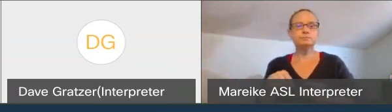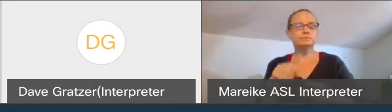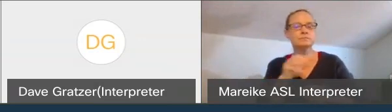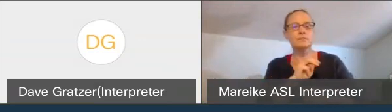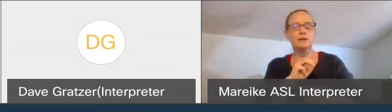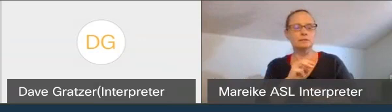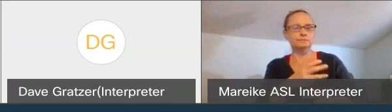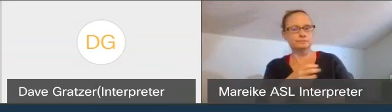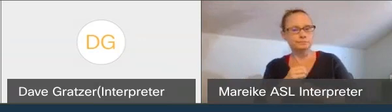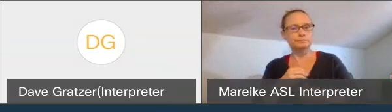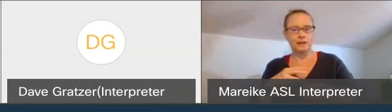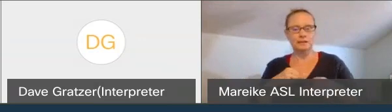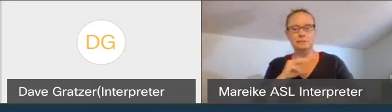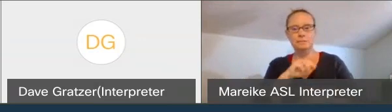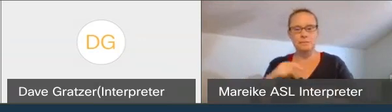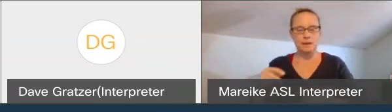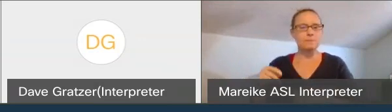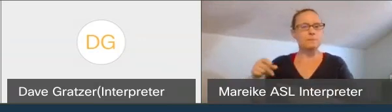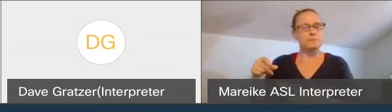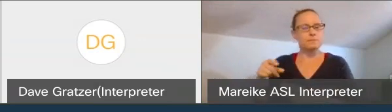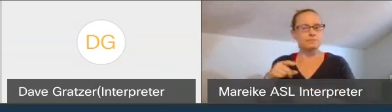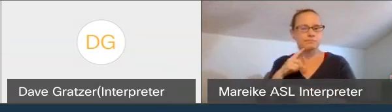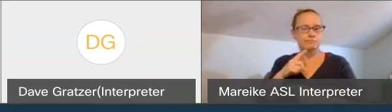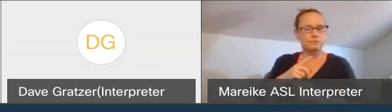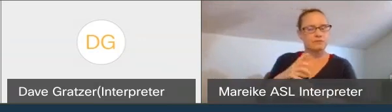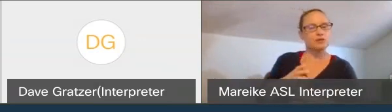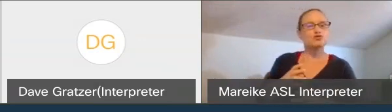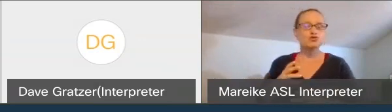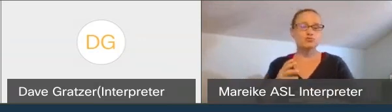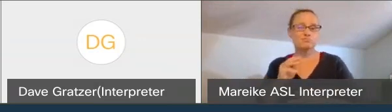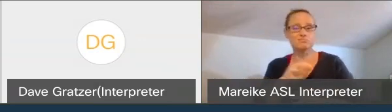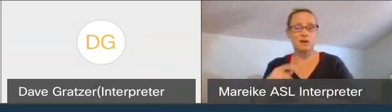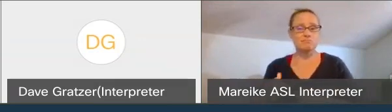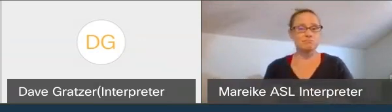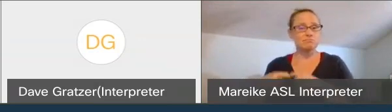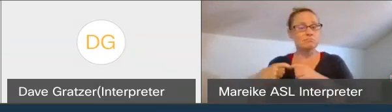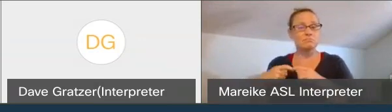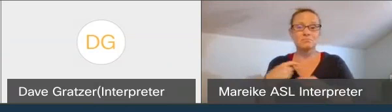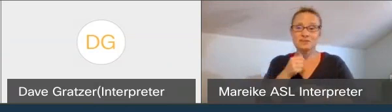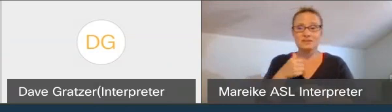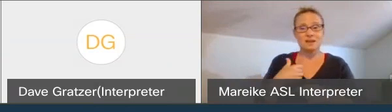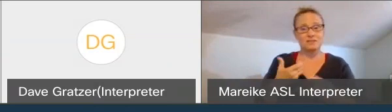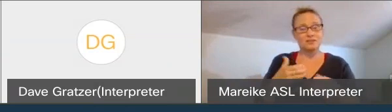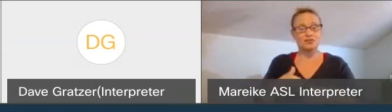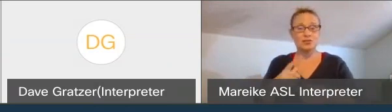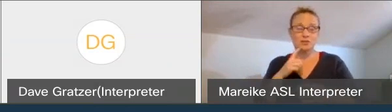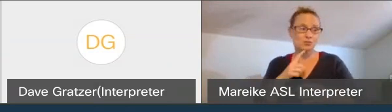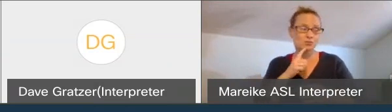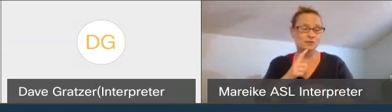MAAP, uh, came to a standstill. And without the ability to incarcerate individuals for non-compliance, uh, MAAP saw a lack of cooperation